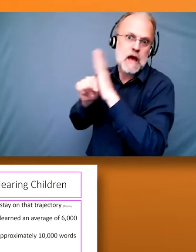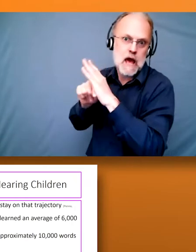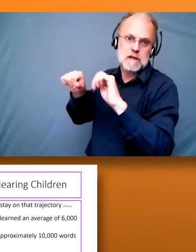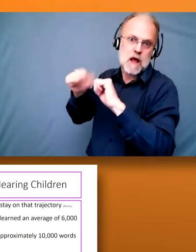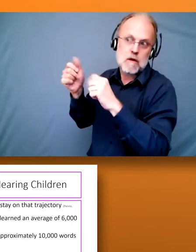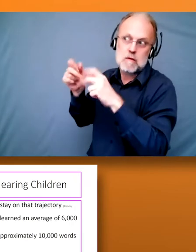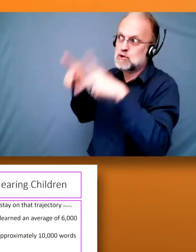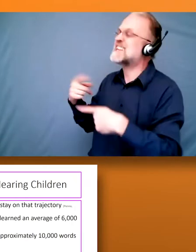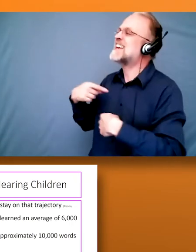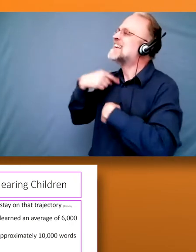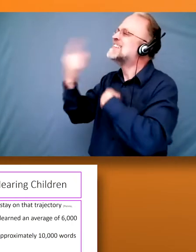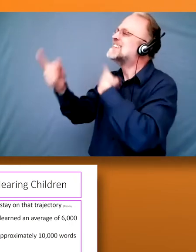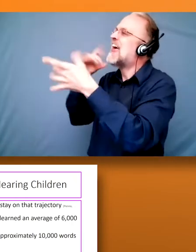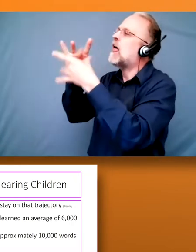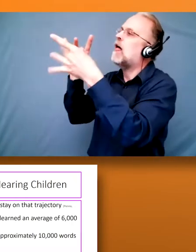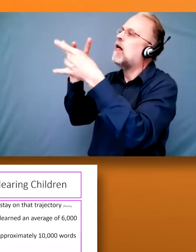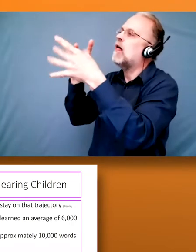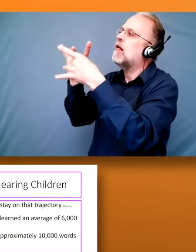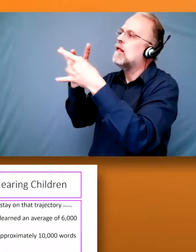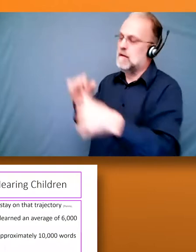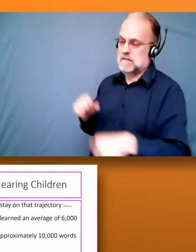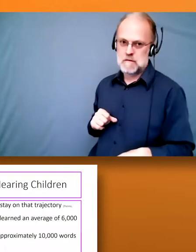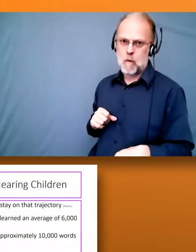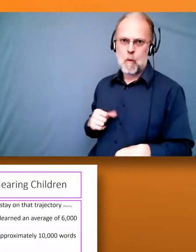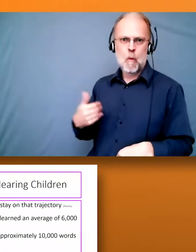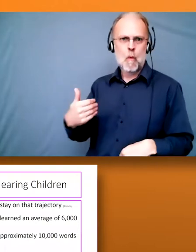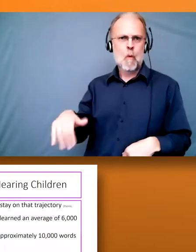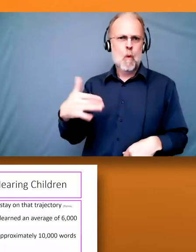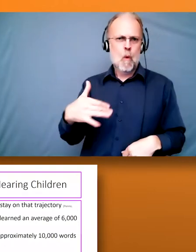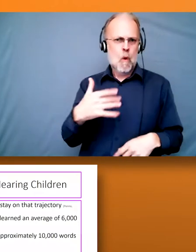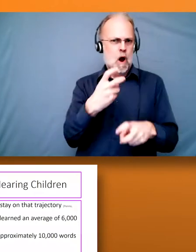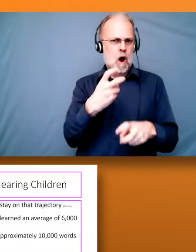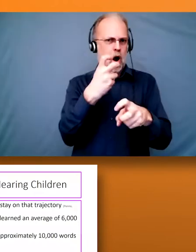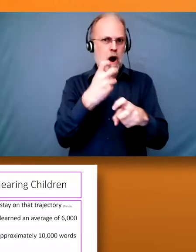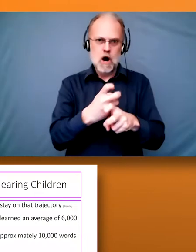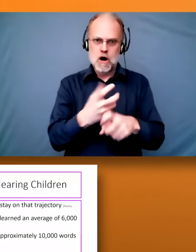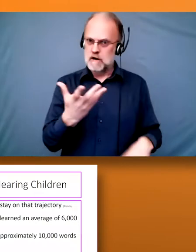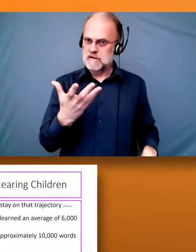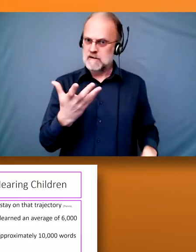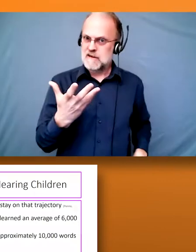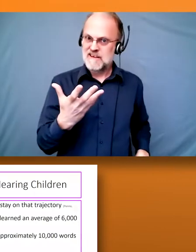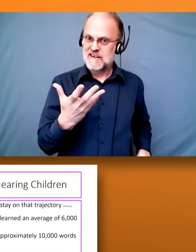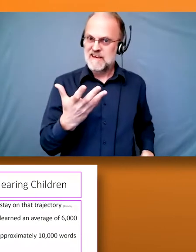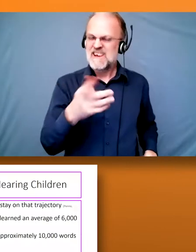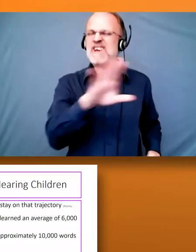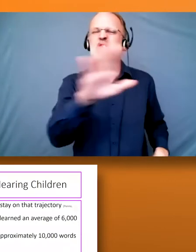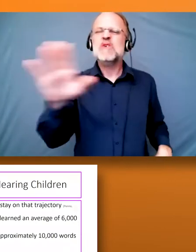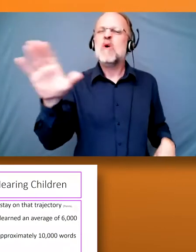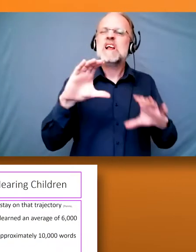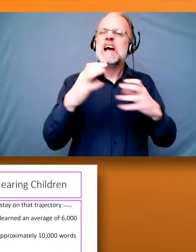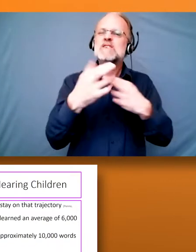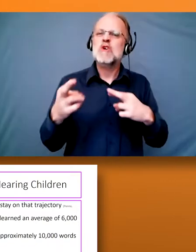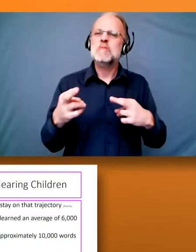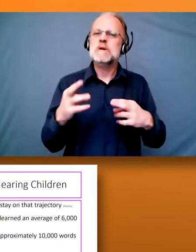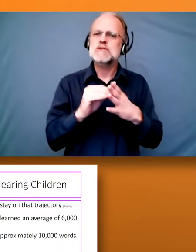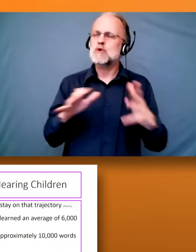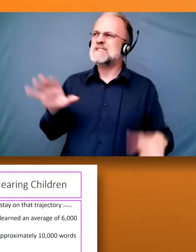or another time and tell that person about it, and that can be really difficult. I'm sure you've seen potentially in your classroom